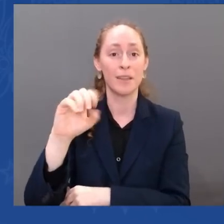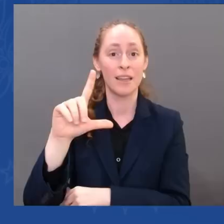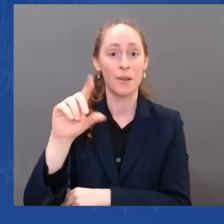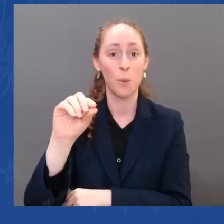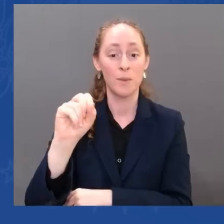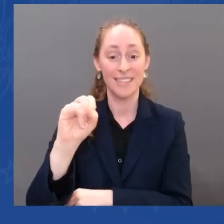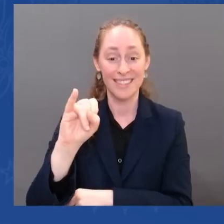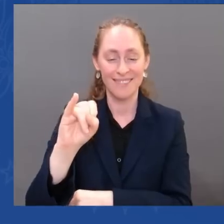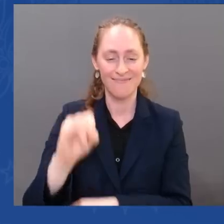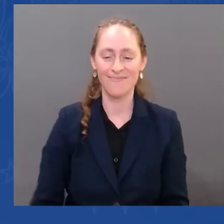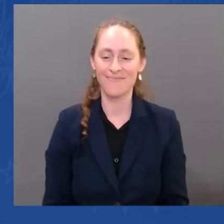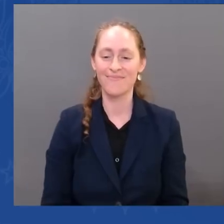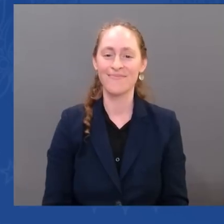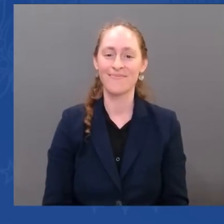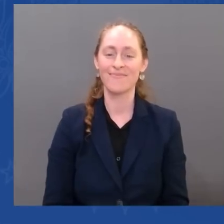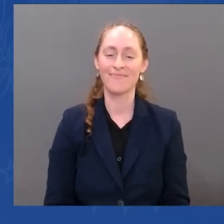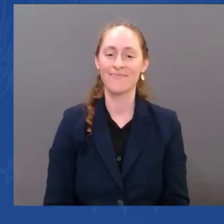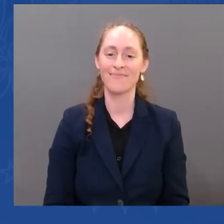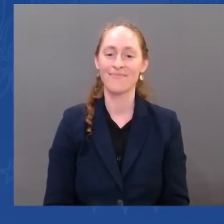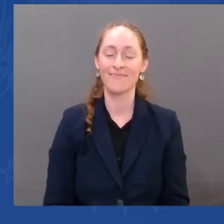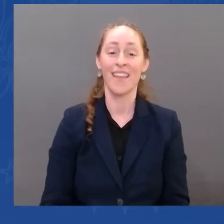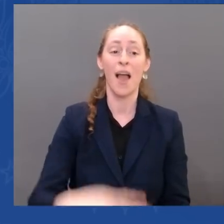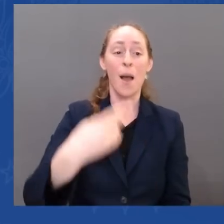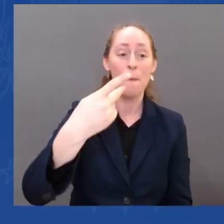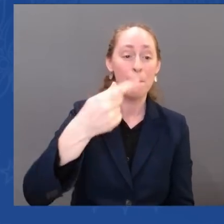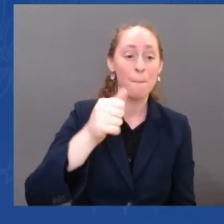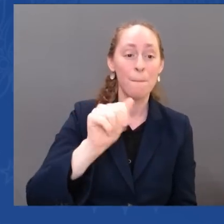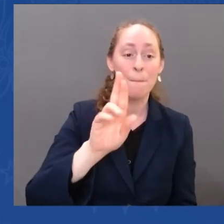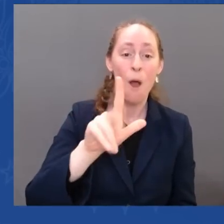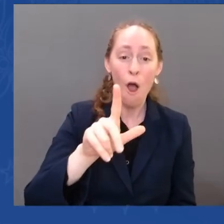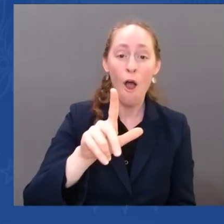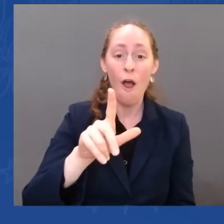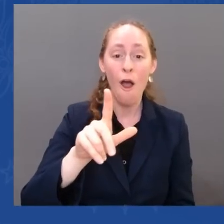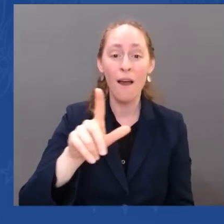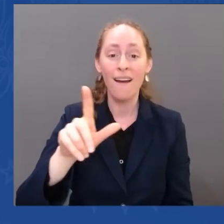And to the members of Congress that are here today,